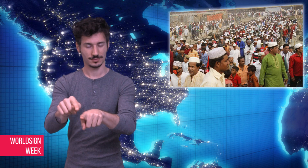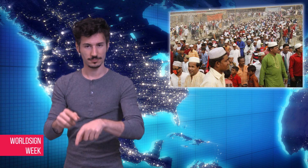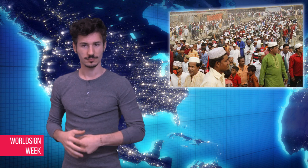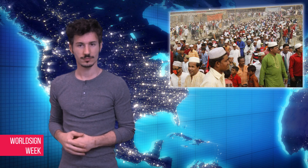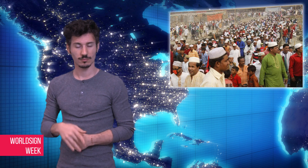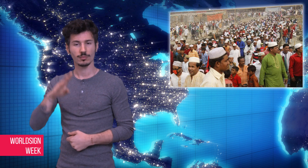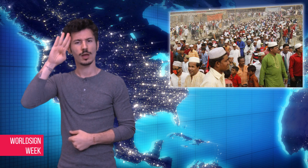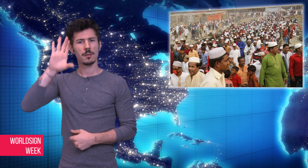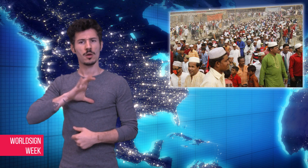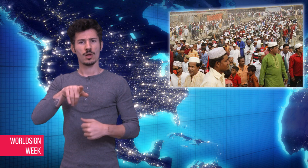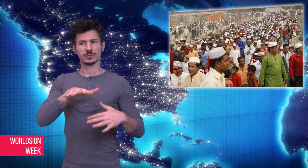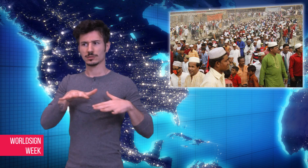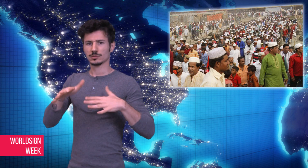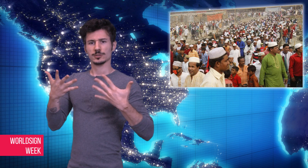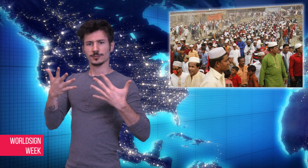a police station.